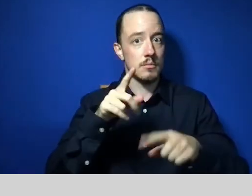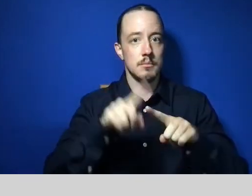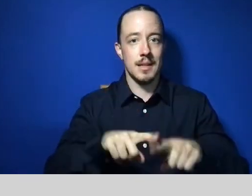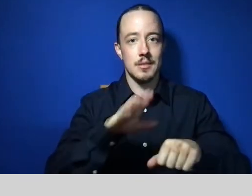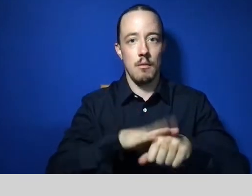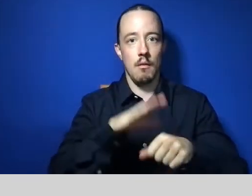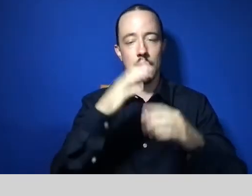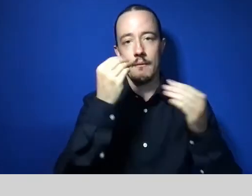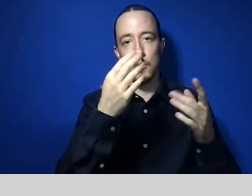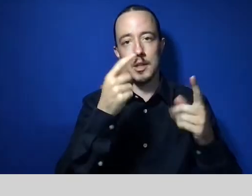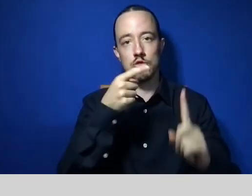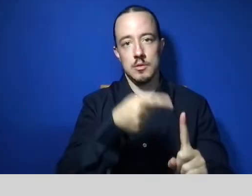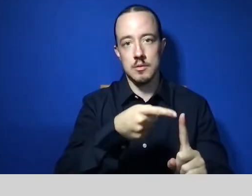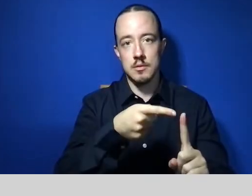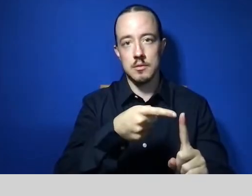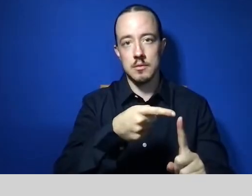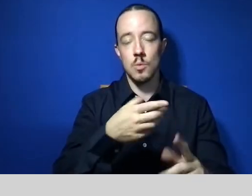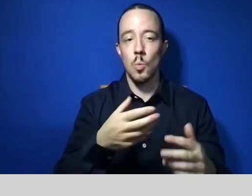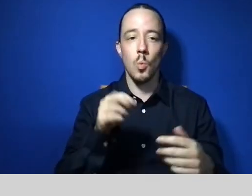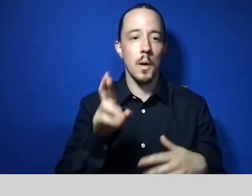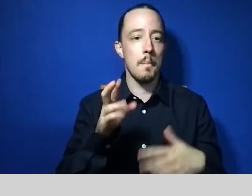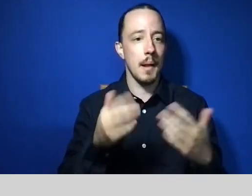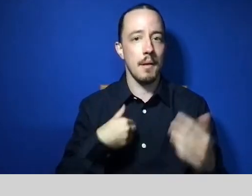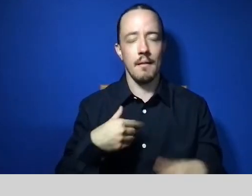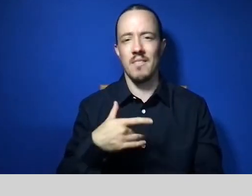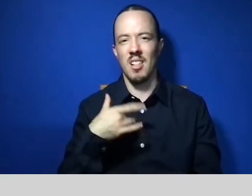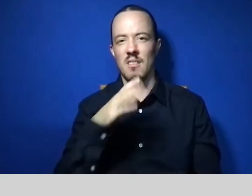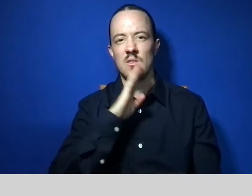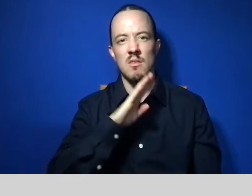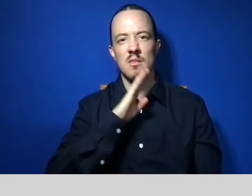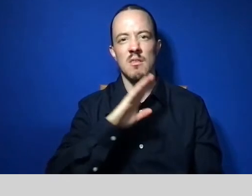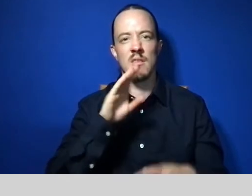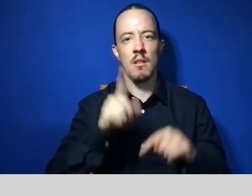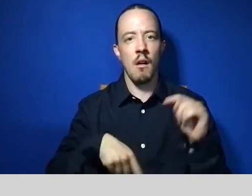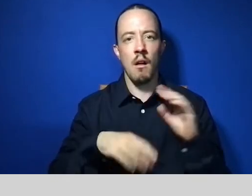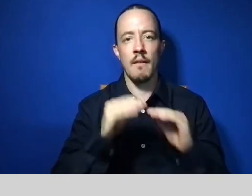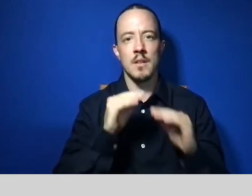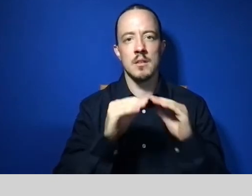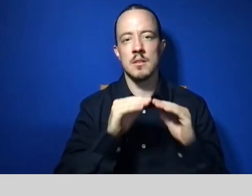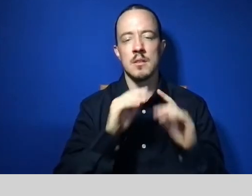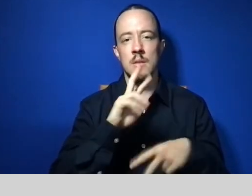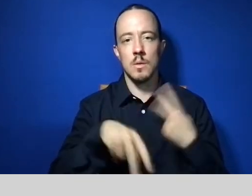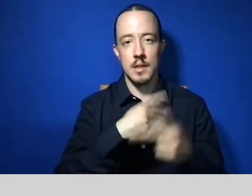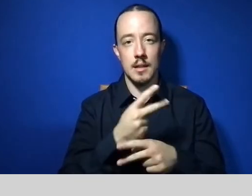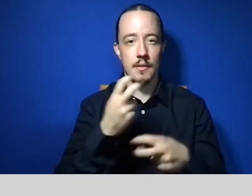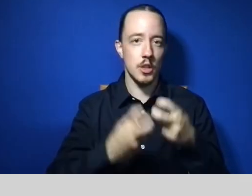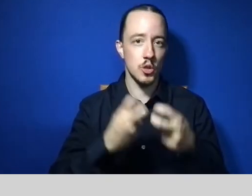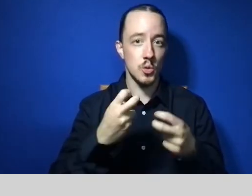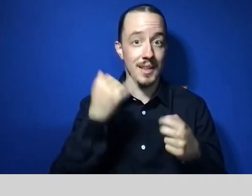It's a pretty time-consuming and frustrating to debug those sorts of issues.